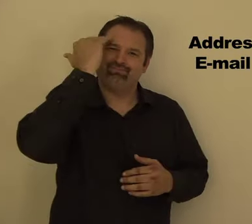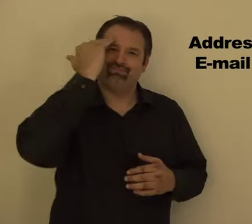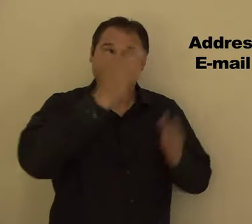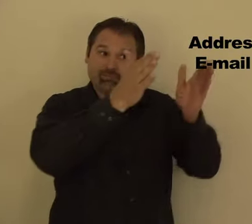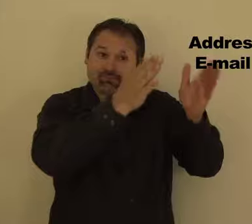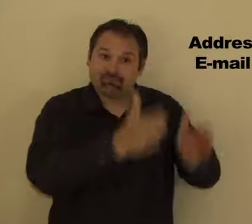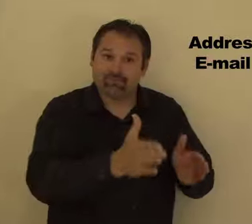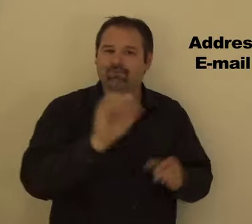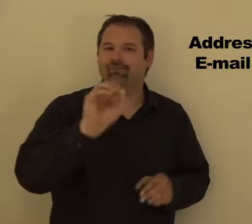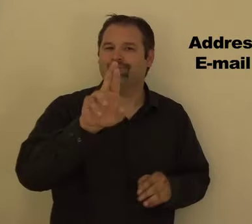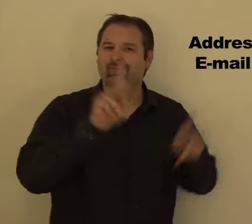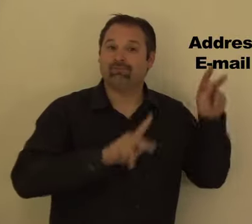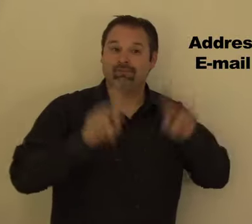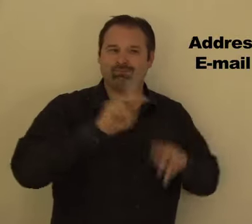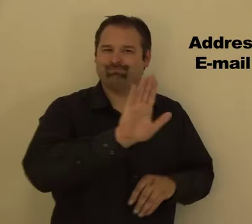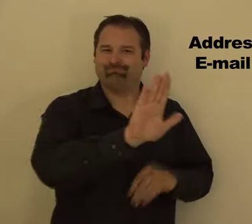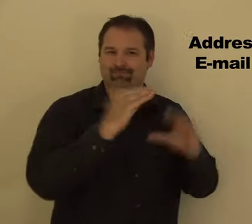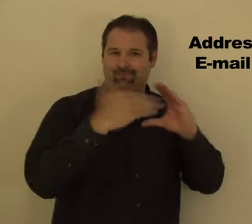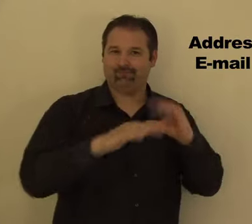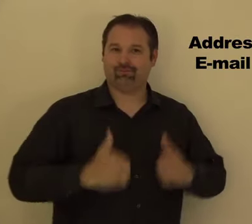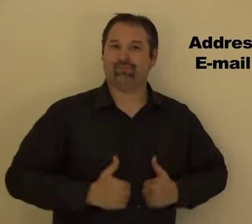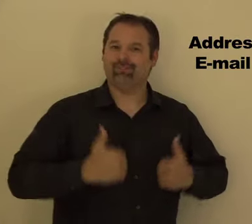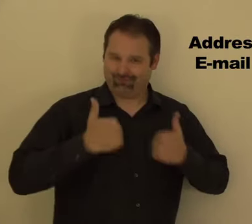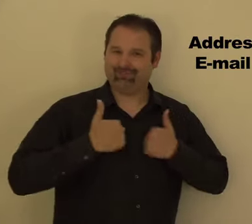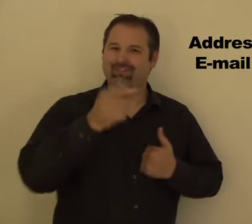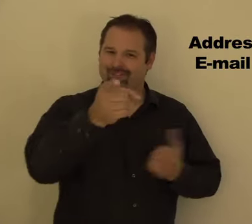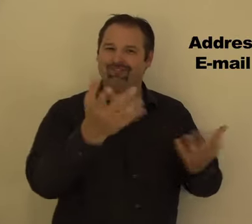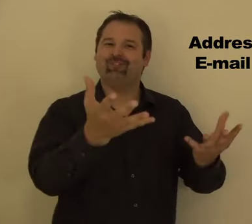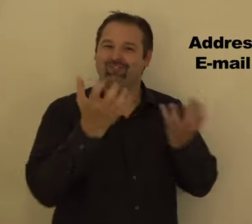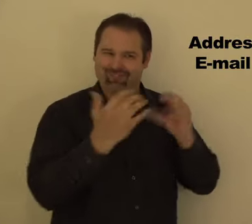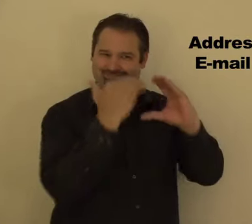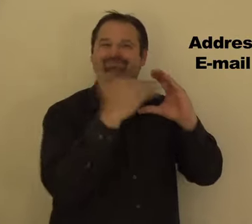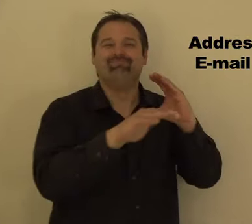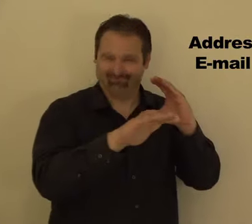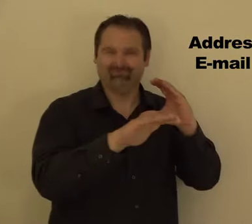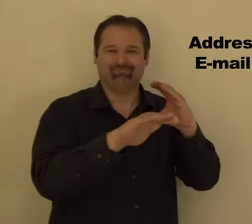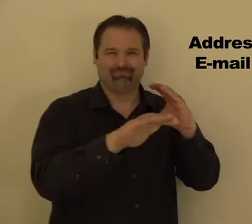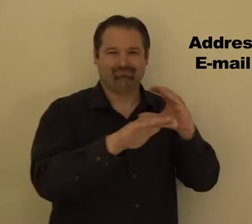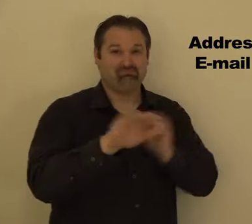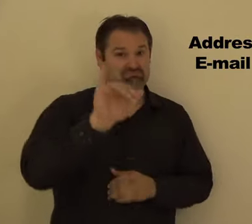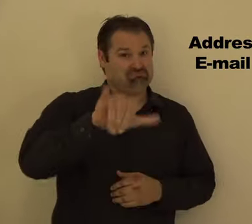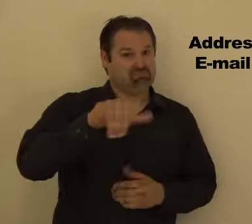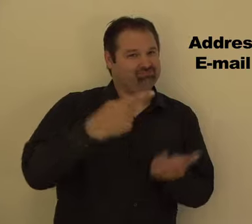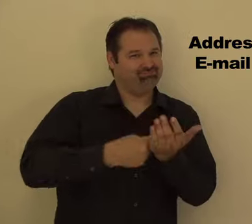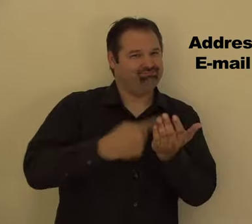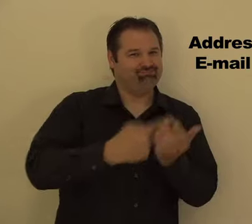There are three fields to choose from. The "To," T-O.